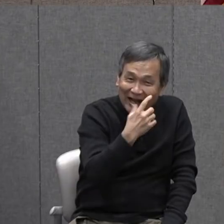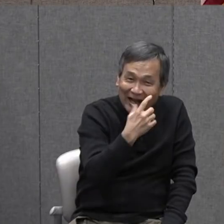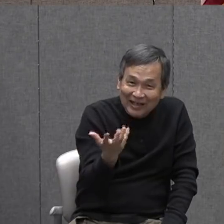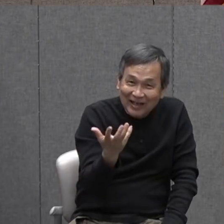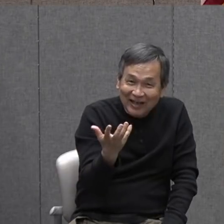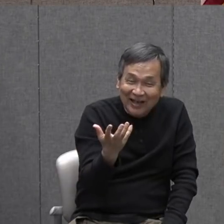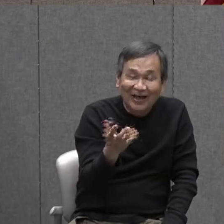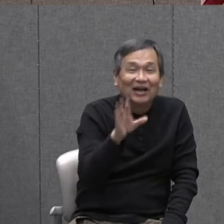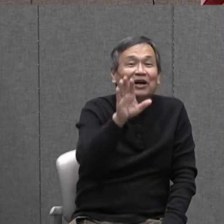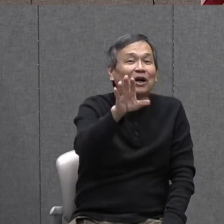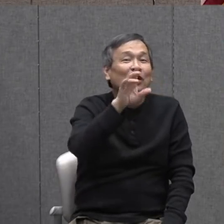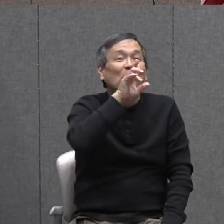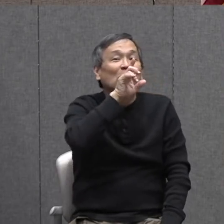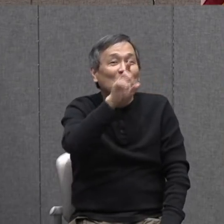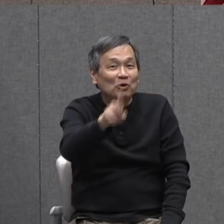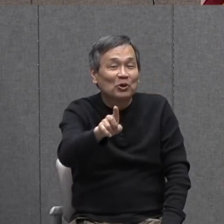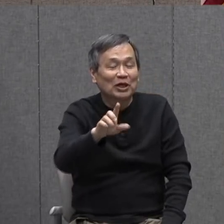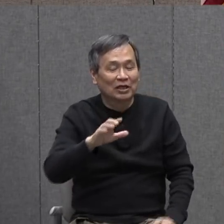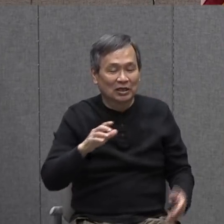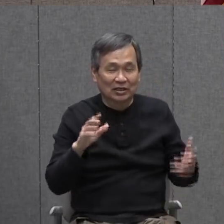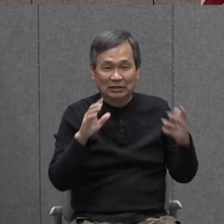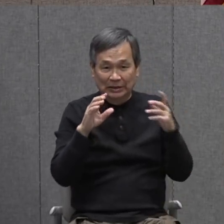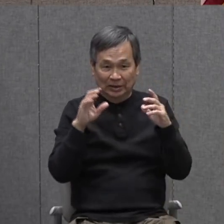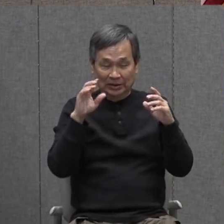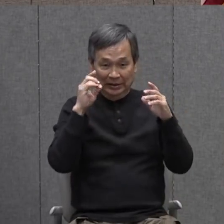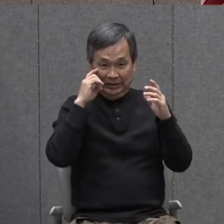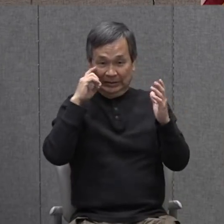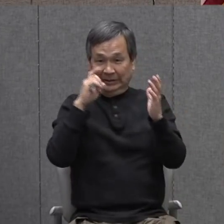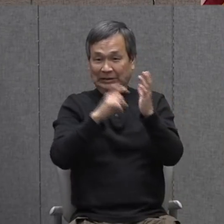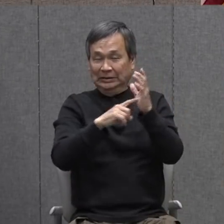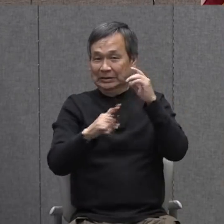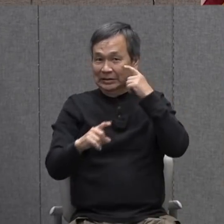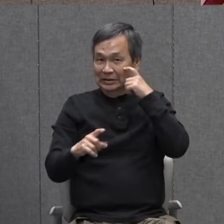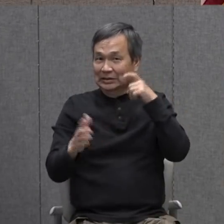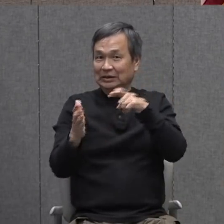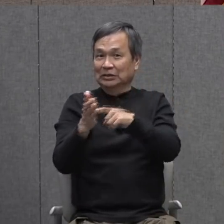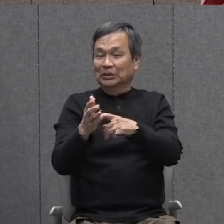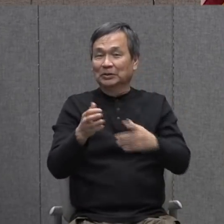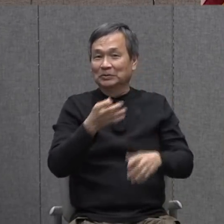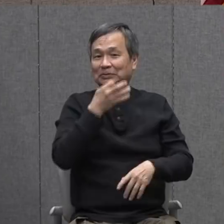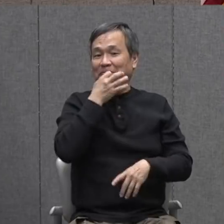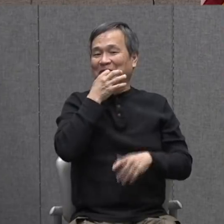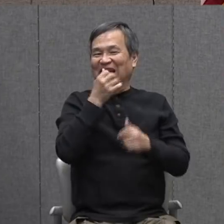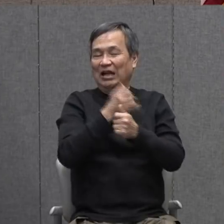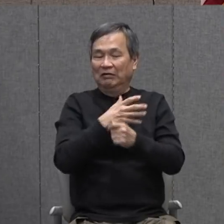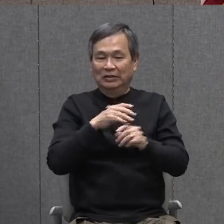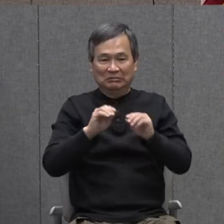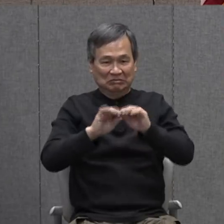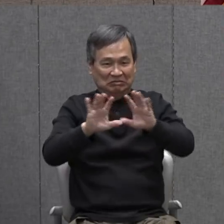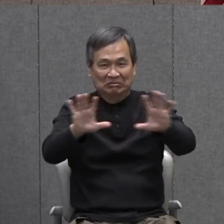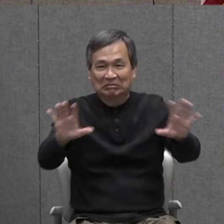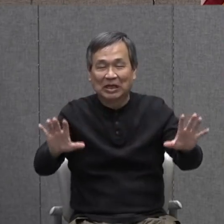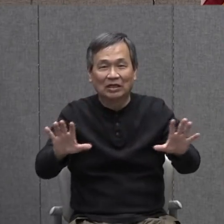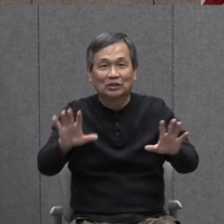you're really taking in all the details around you. So artists, for our art activity today